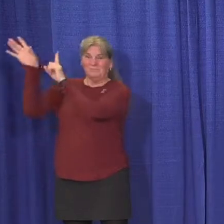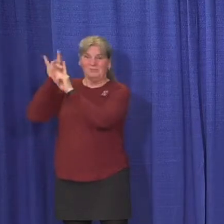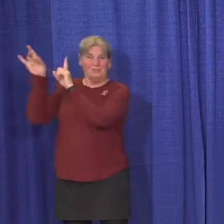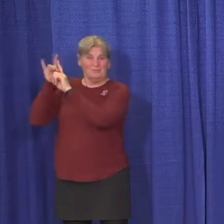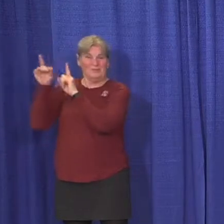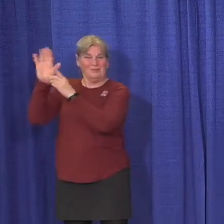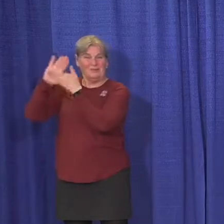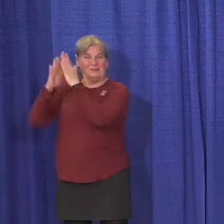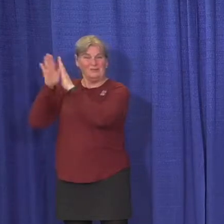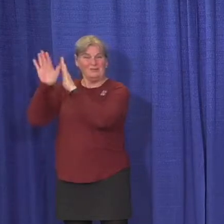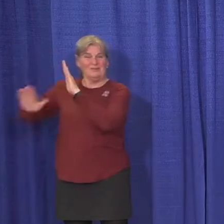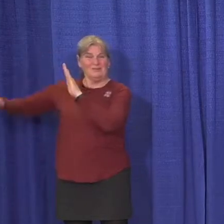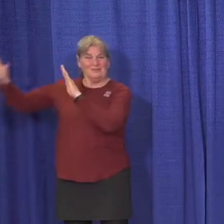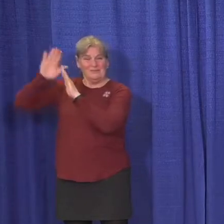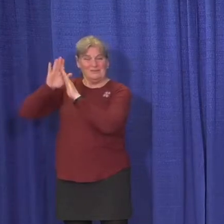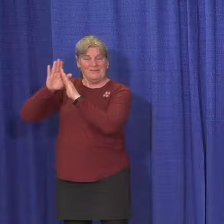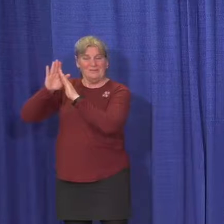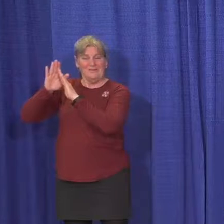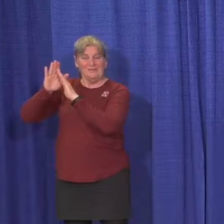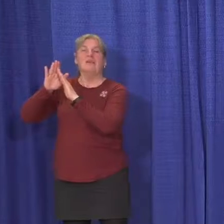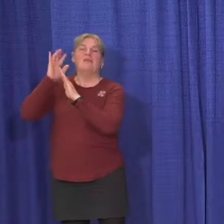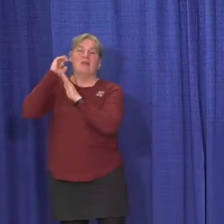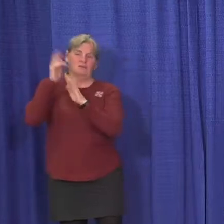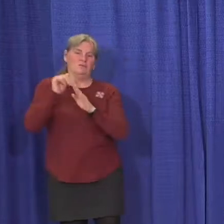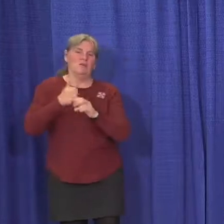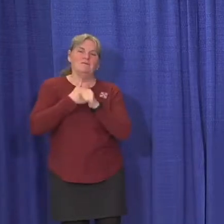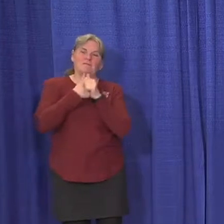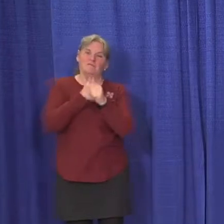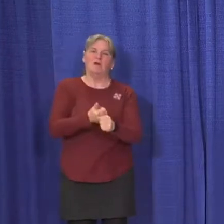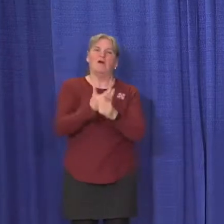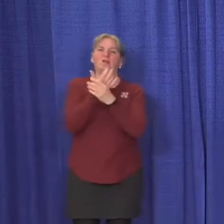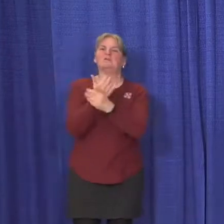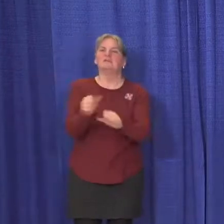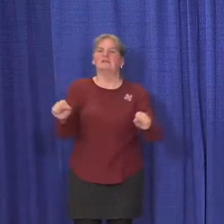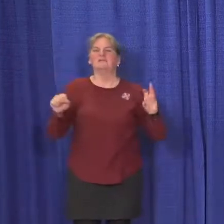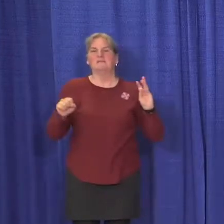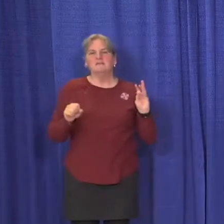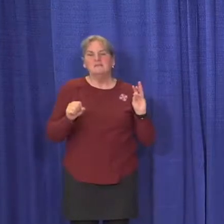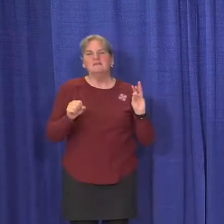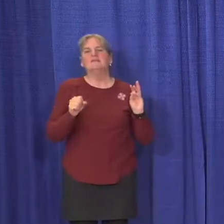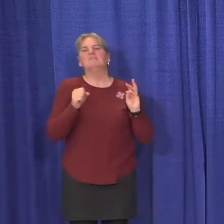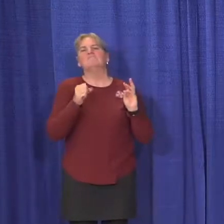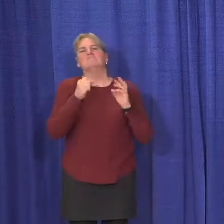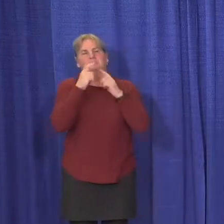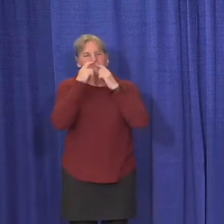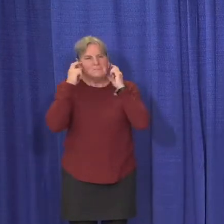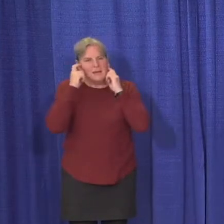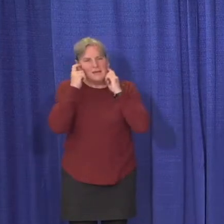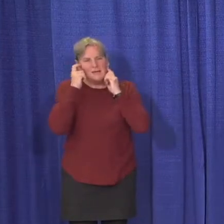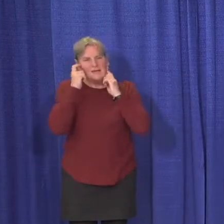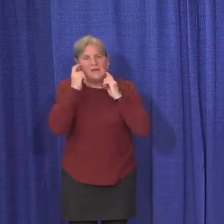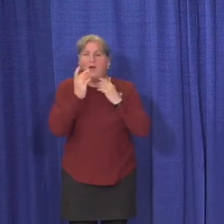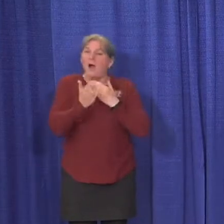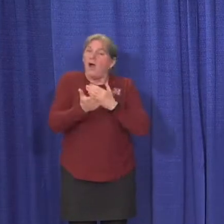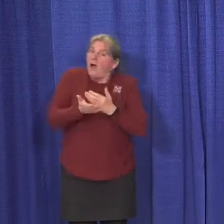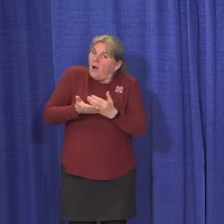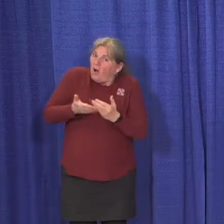possibility with ongoing case importation if we don't continue preventative measures.